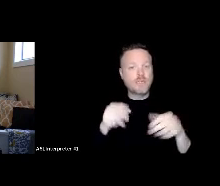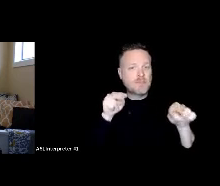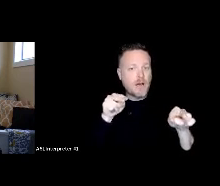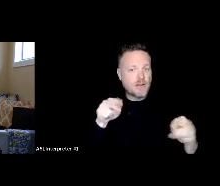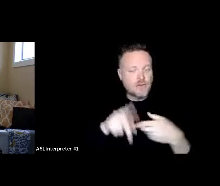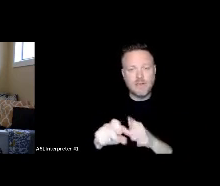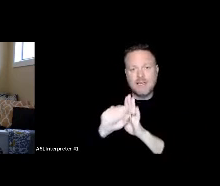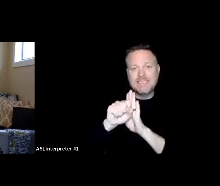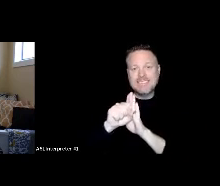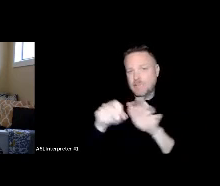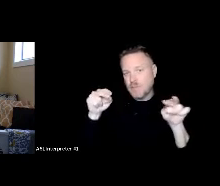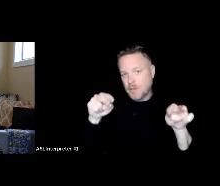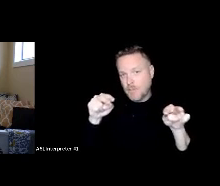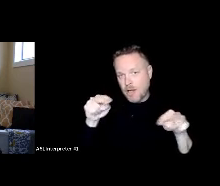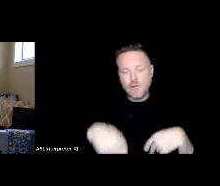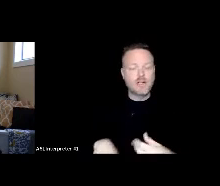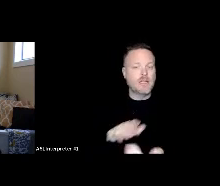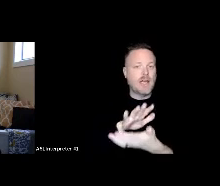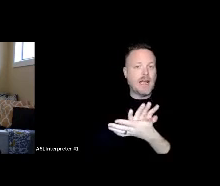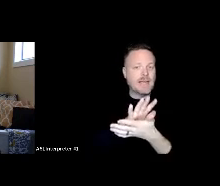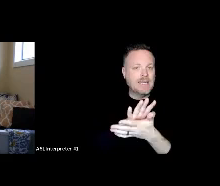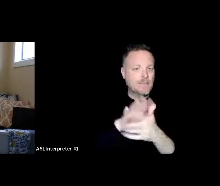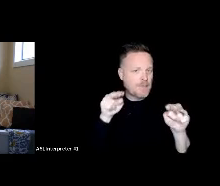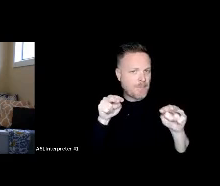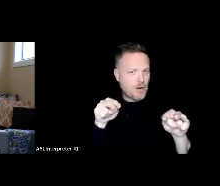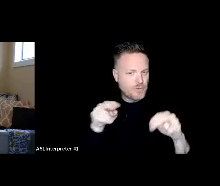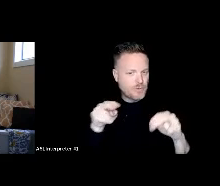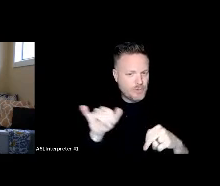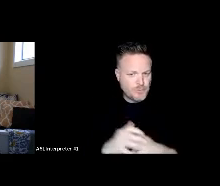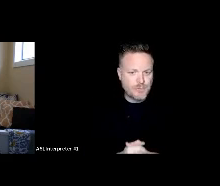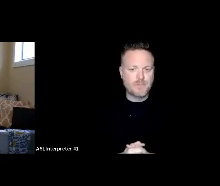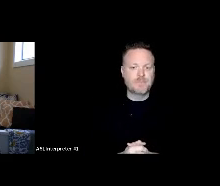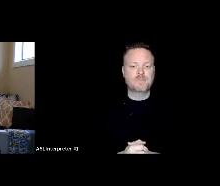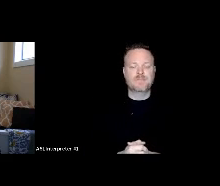and academic monitoring. And I'll show you some examples of those in just a minute. Next slide.